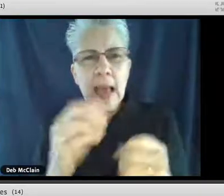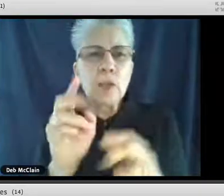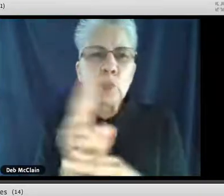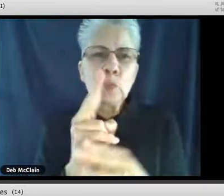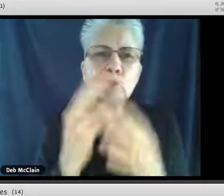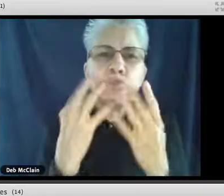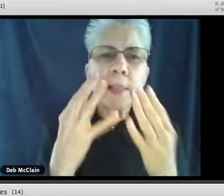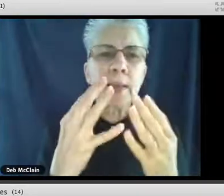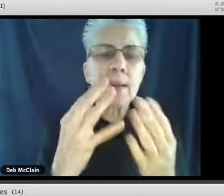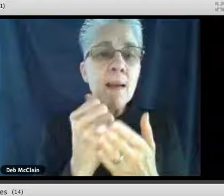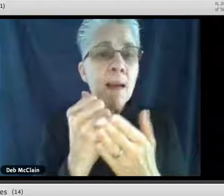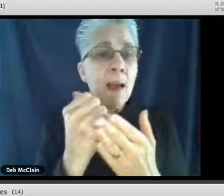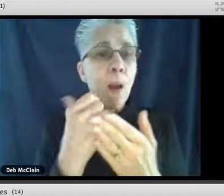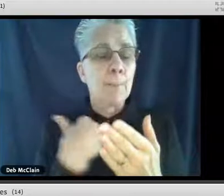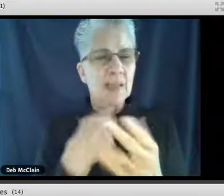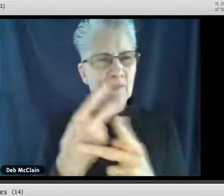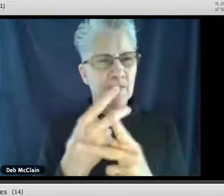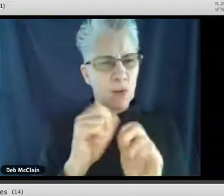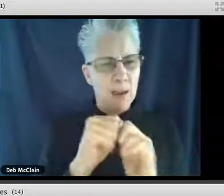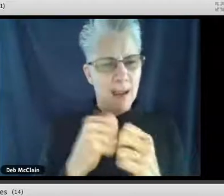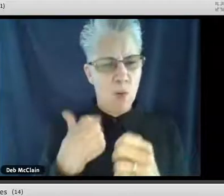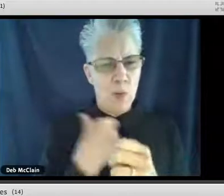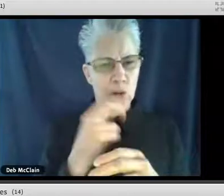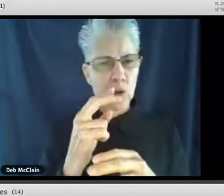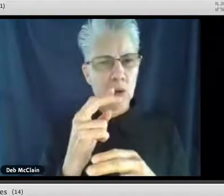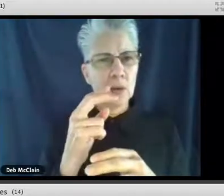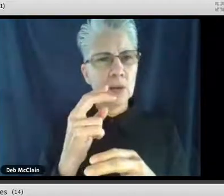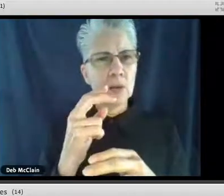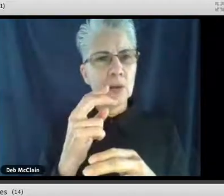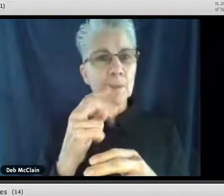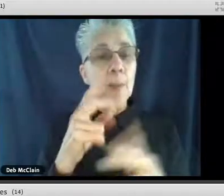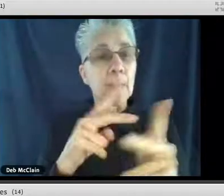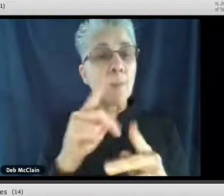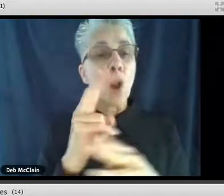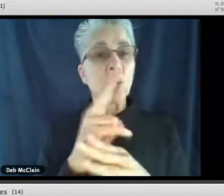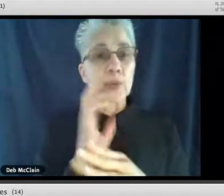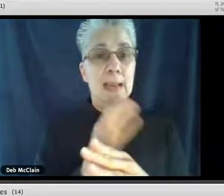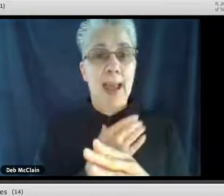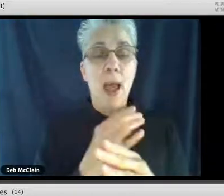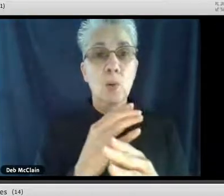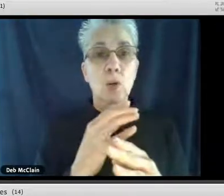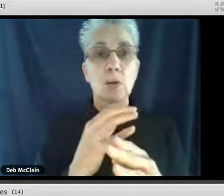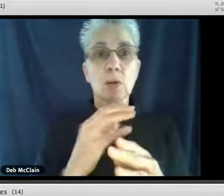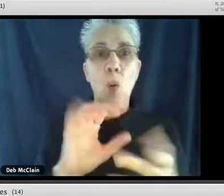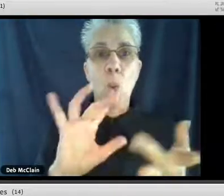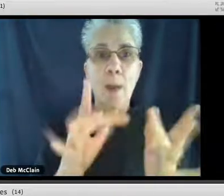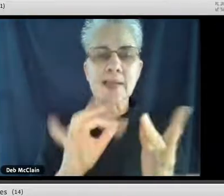how they actually are using our site and how we can make that experience better for them.